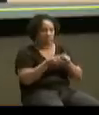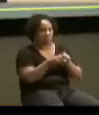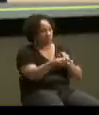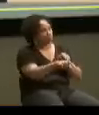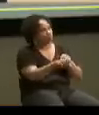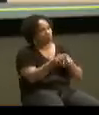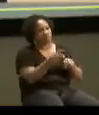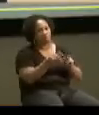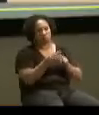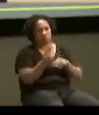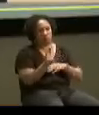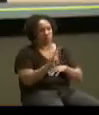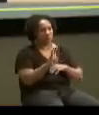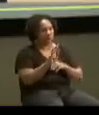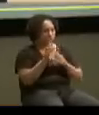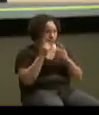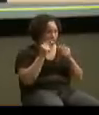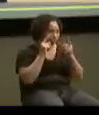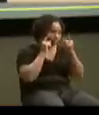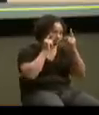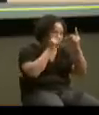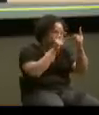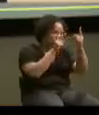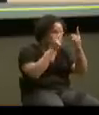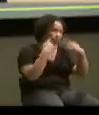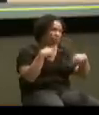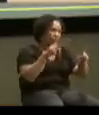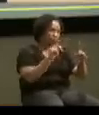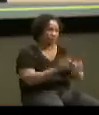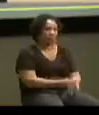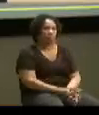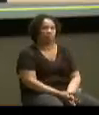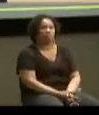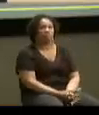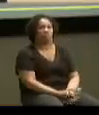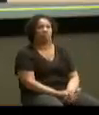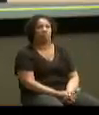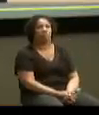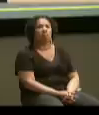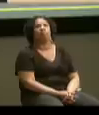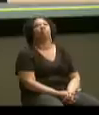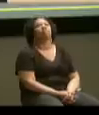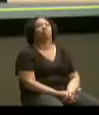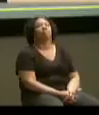AND THAT YOU MAKE MOVEMENT TOWARDS MEETSING THEM.